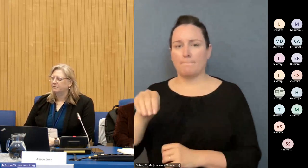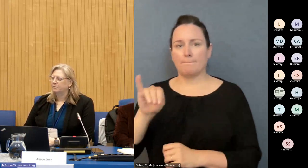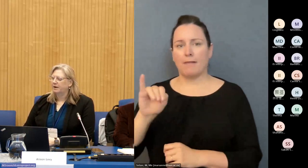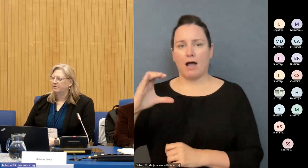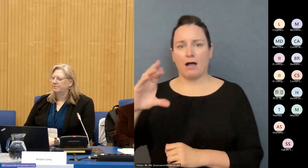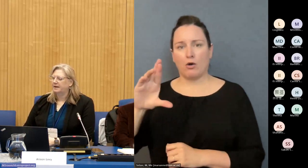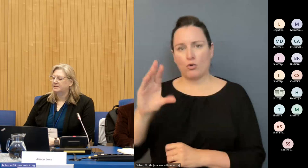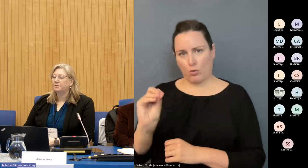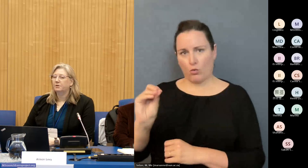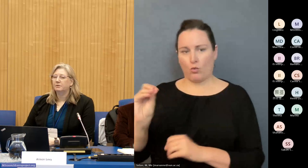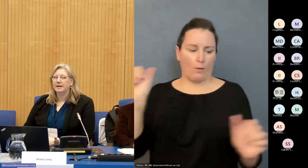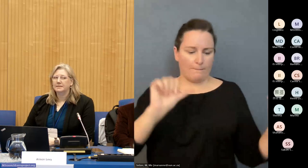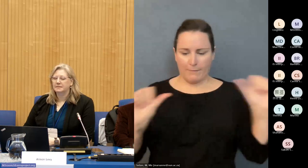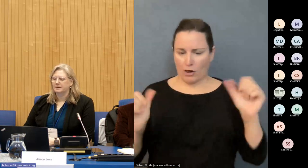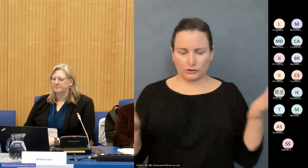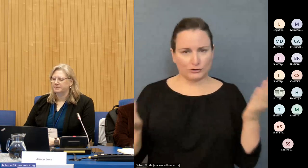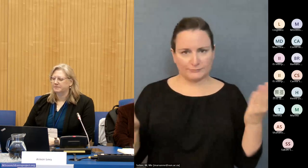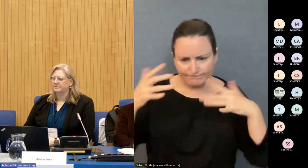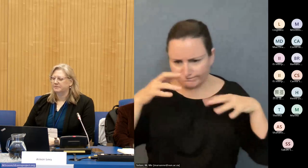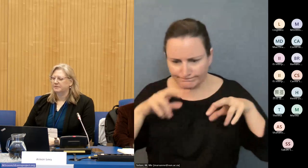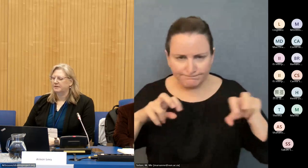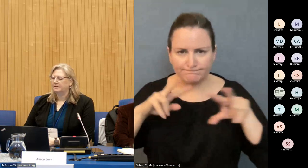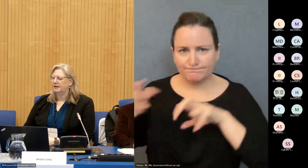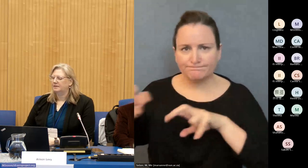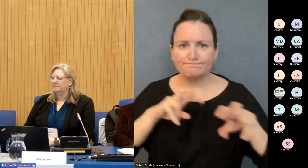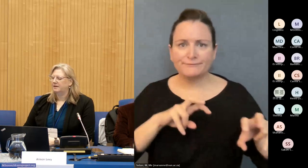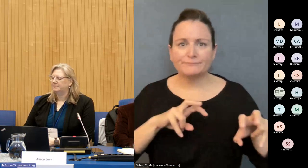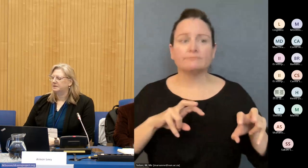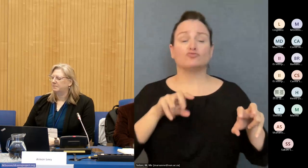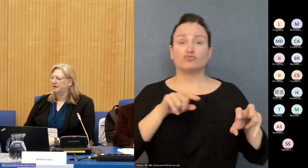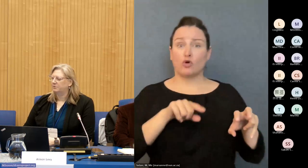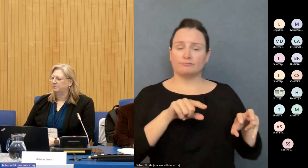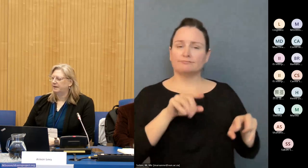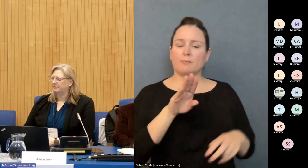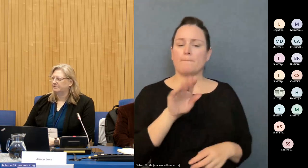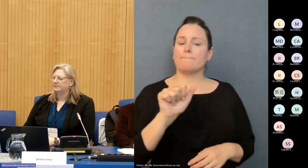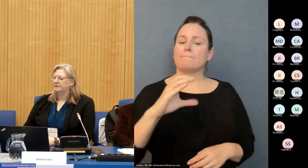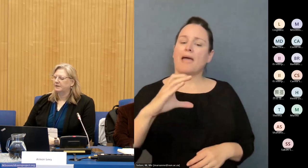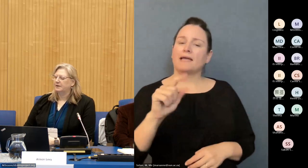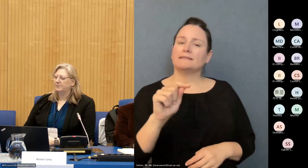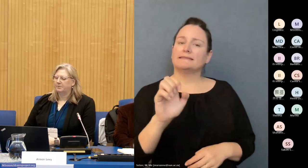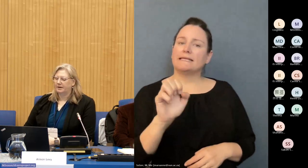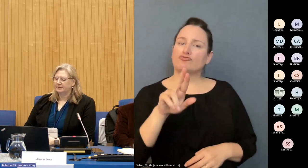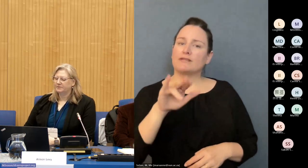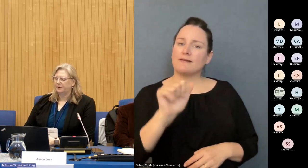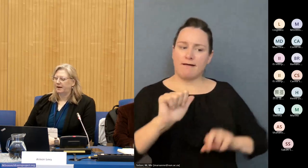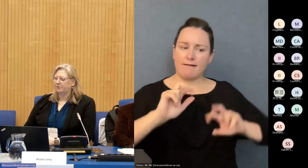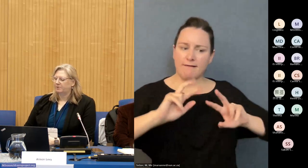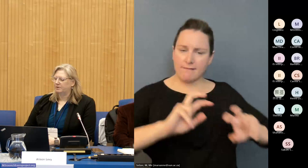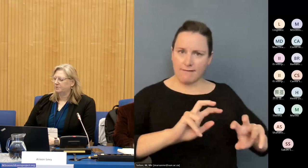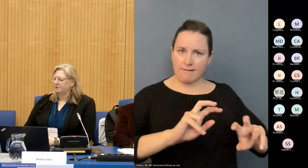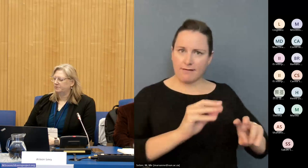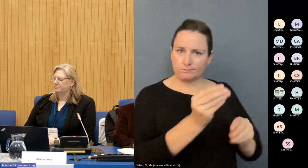of rare, bacterial enzymes, and developed microbial products for agricultural use,